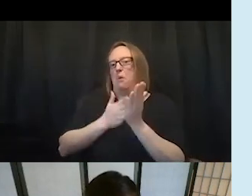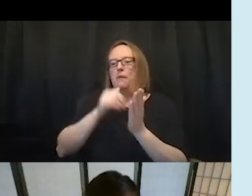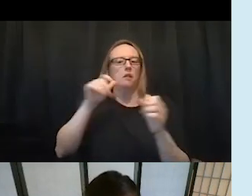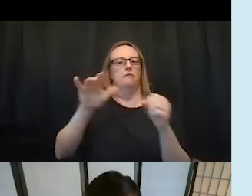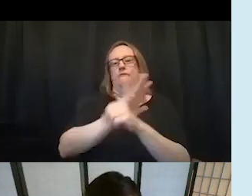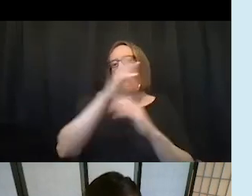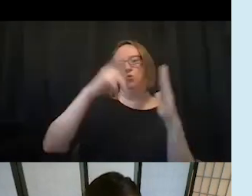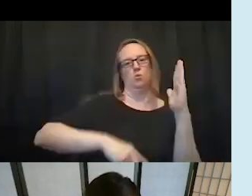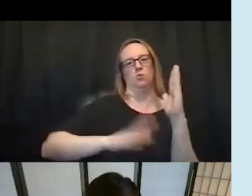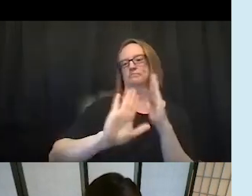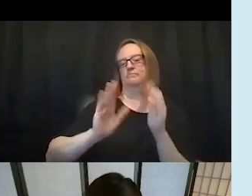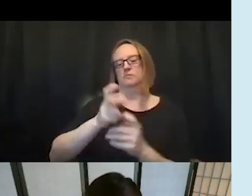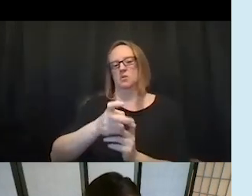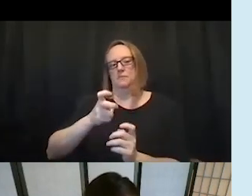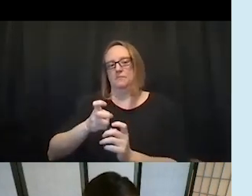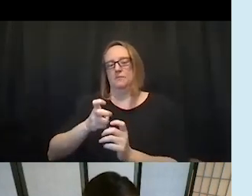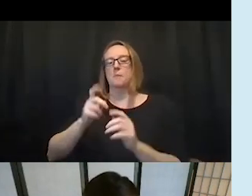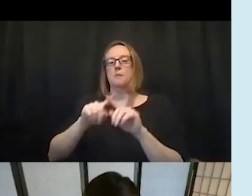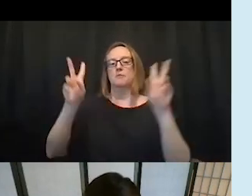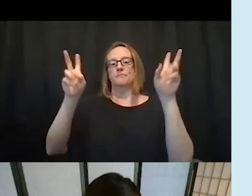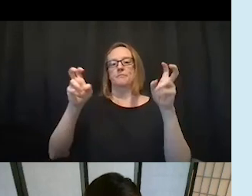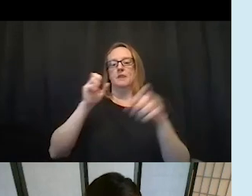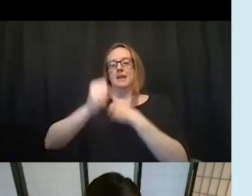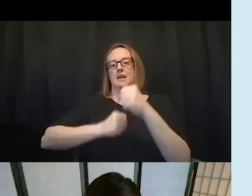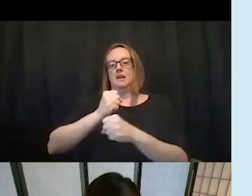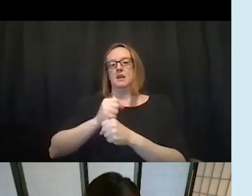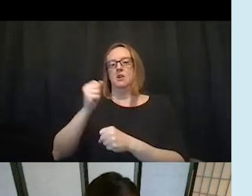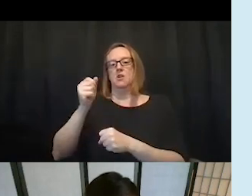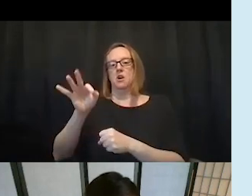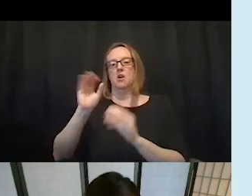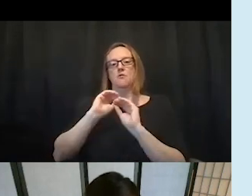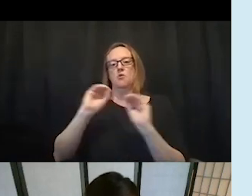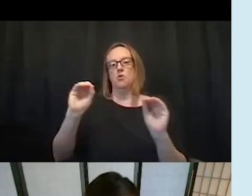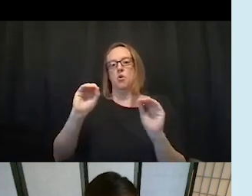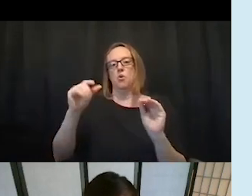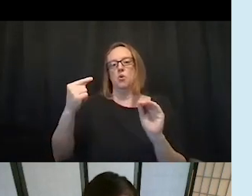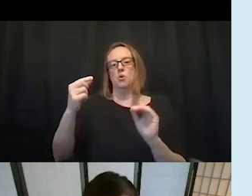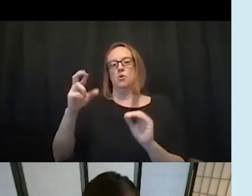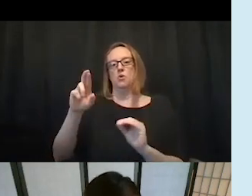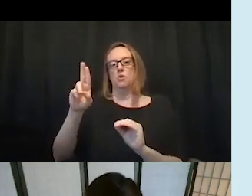but it's called "The Year of No Grudges or Instead of Writing a Furious Text I Try a Poem"